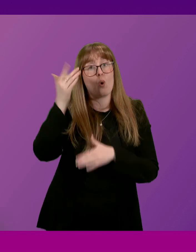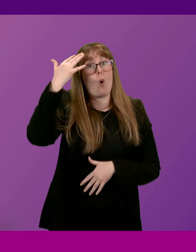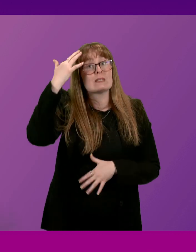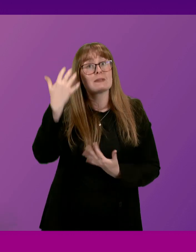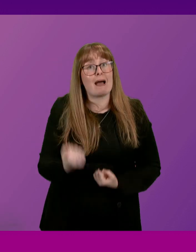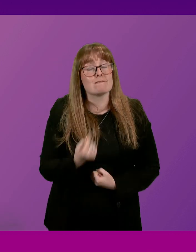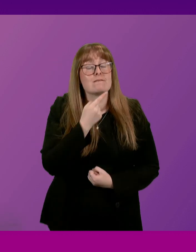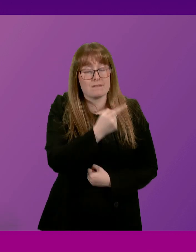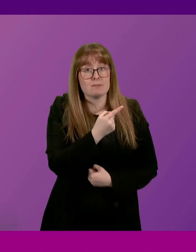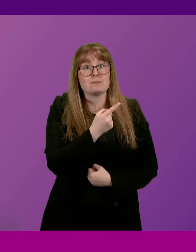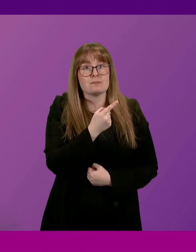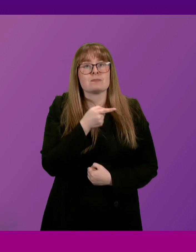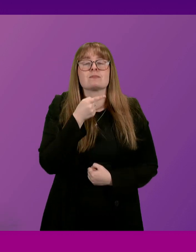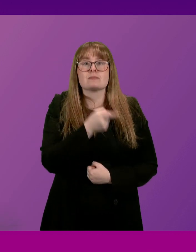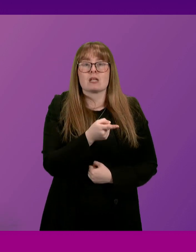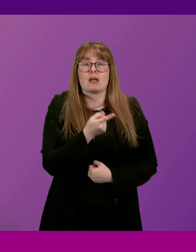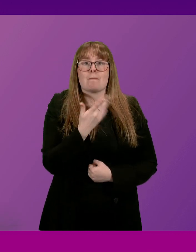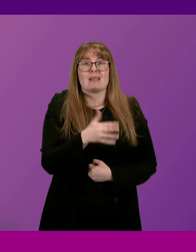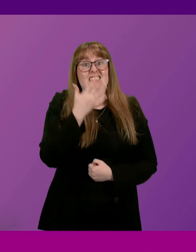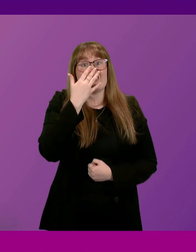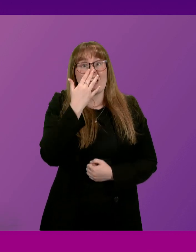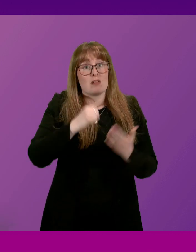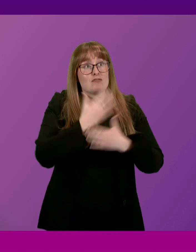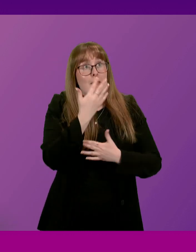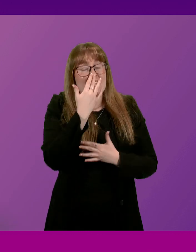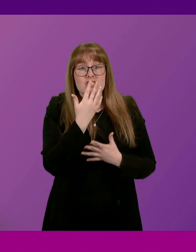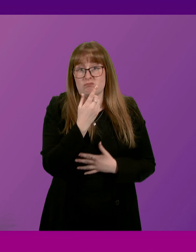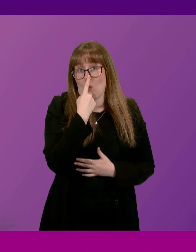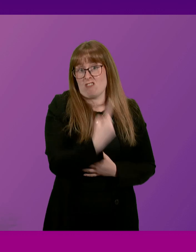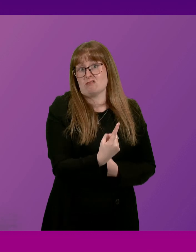which has left him with the developmental age of a one-year-old. At school, Isaac was